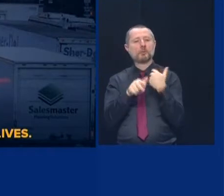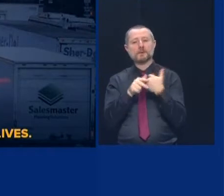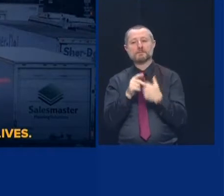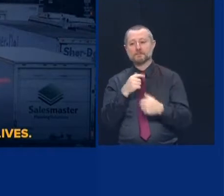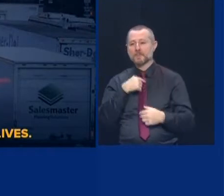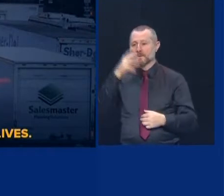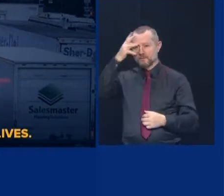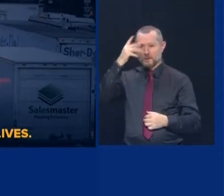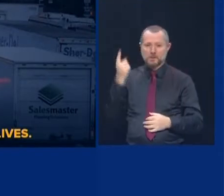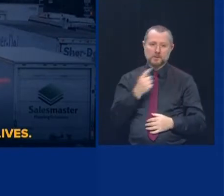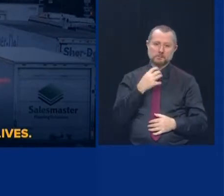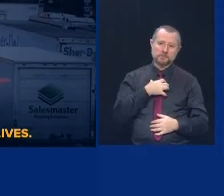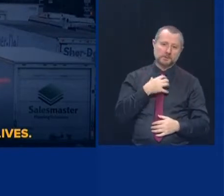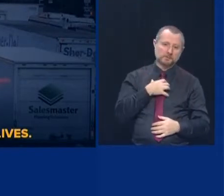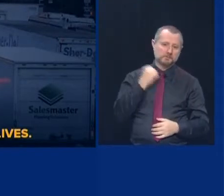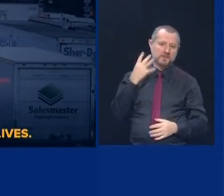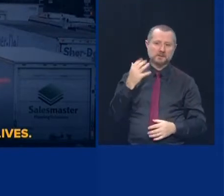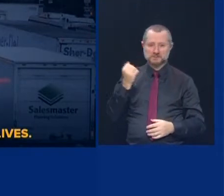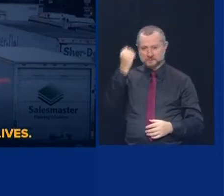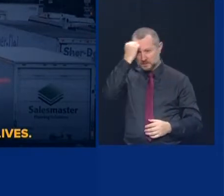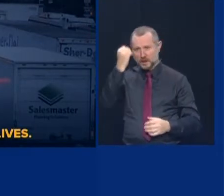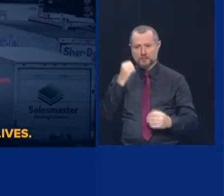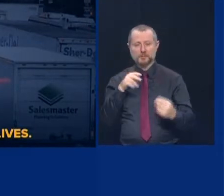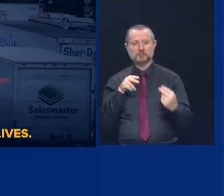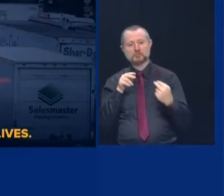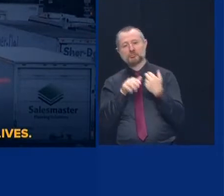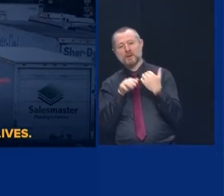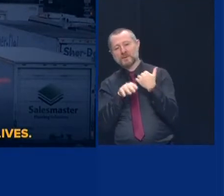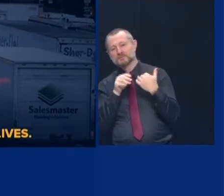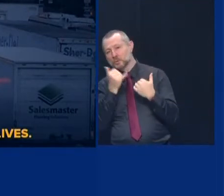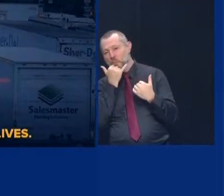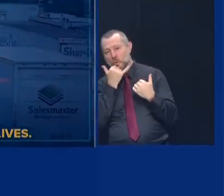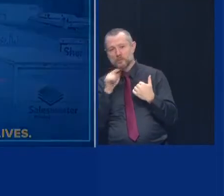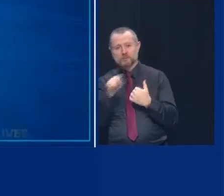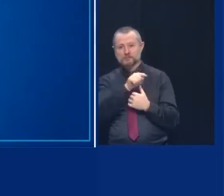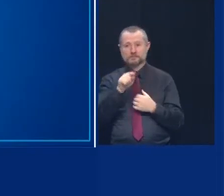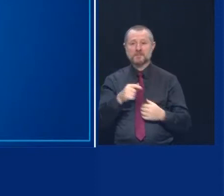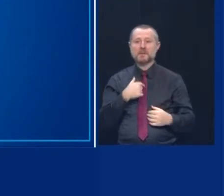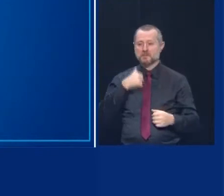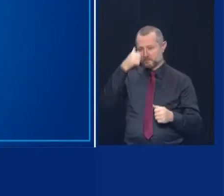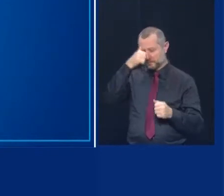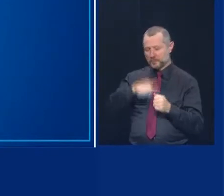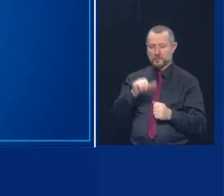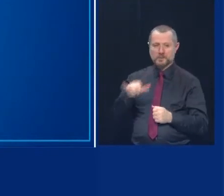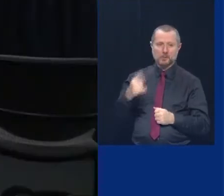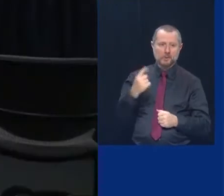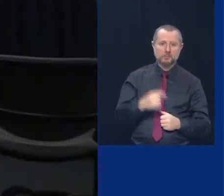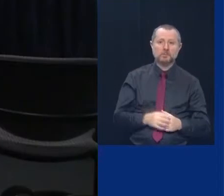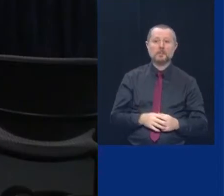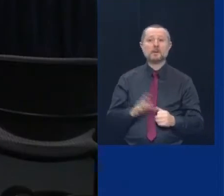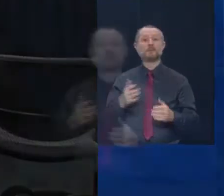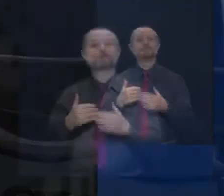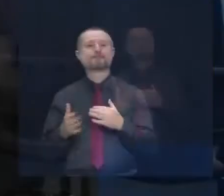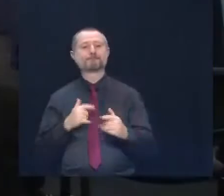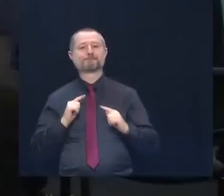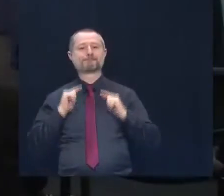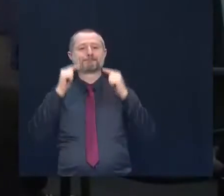THIS WAS ONE OF THE REALLY DUMB TRAFFIC PATTERNS IN NEW YORK CITY. BUT MY FATHER COMPLAINED ABOUT A LOT OF DUMB TRAFFIC PATTERNS IN